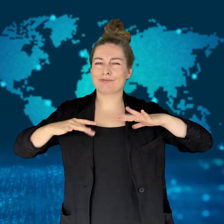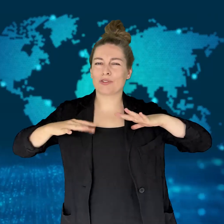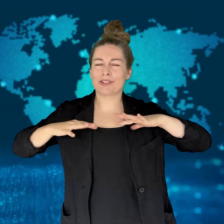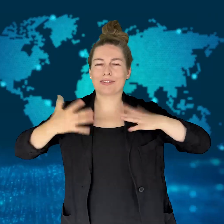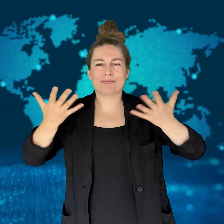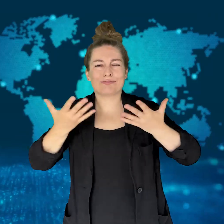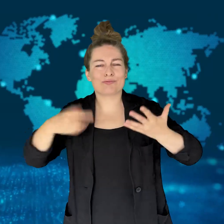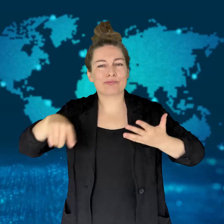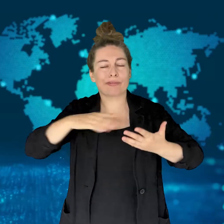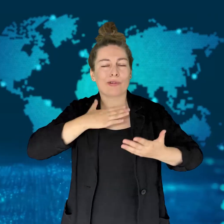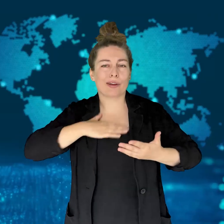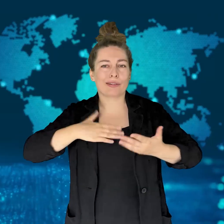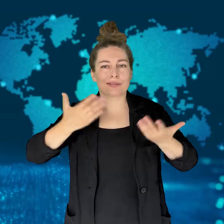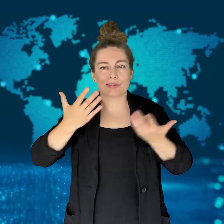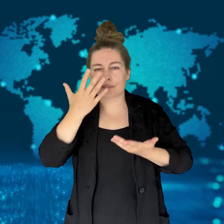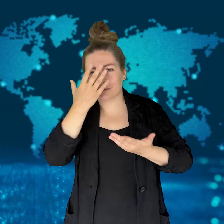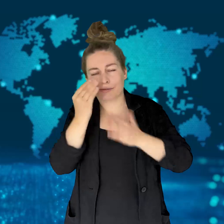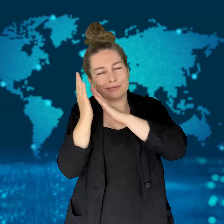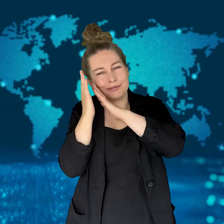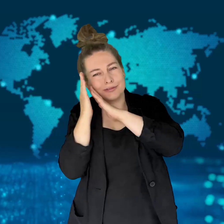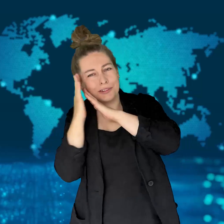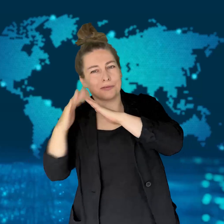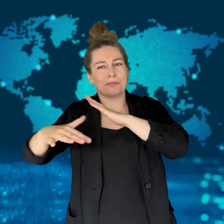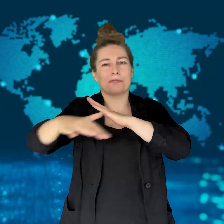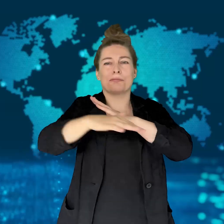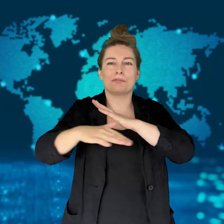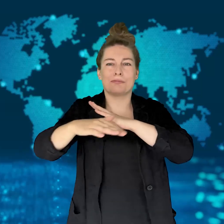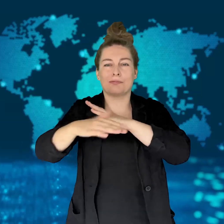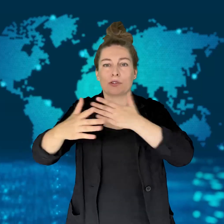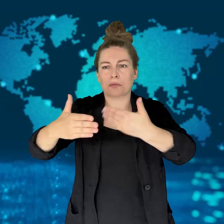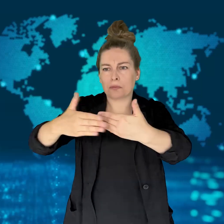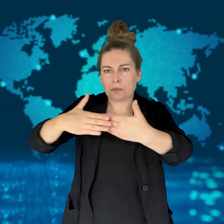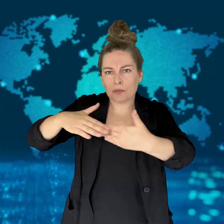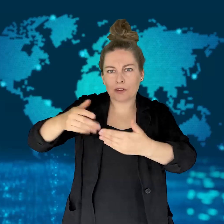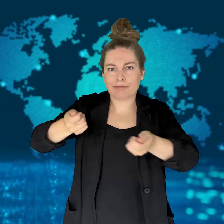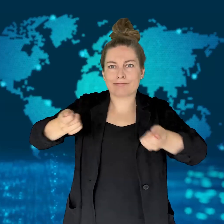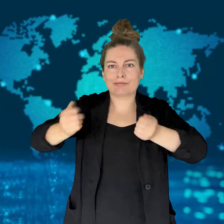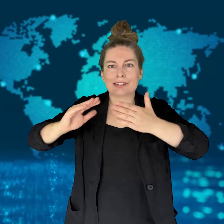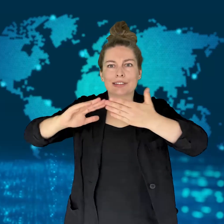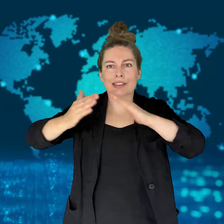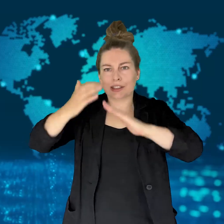The ban focused on a person's actions and not on their homeless status.